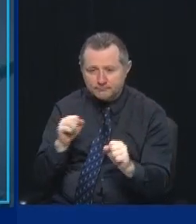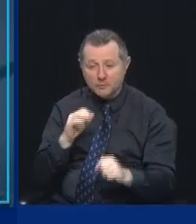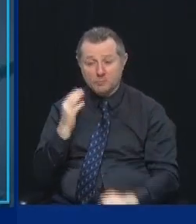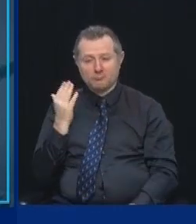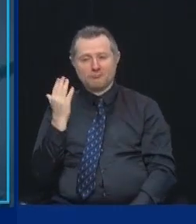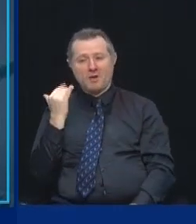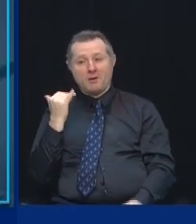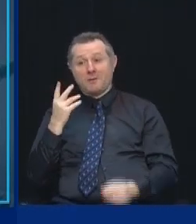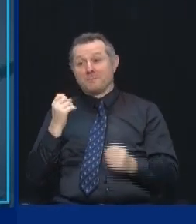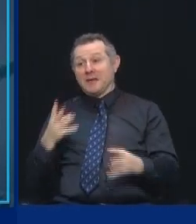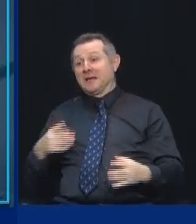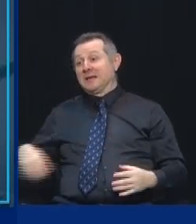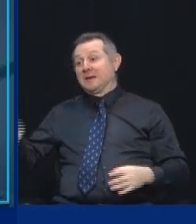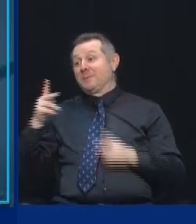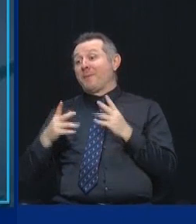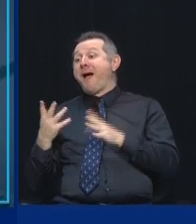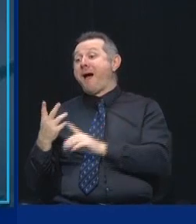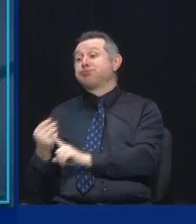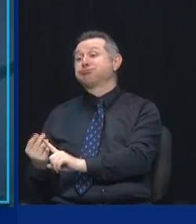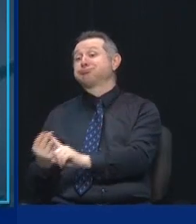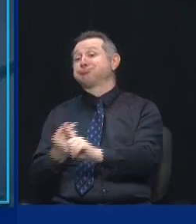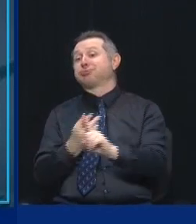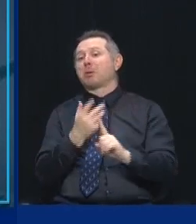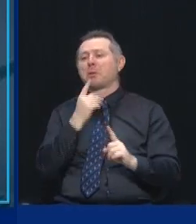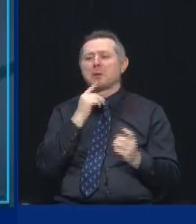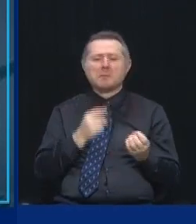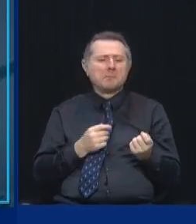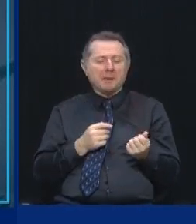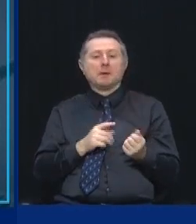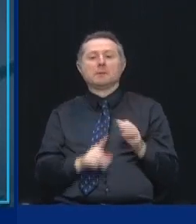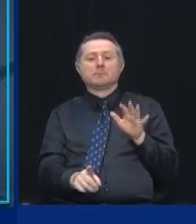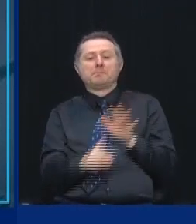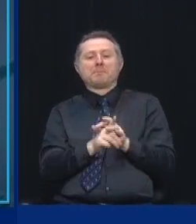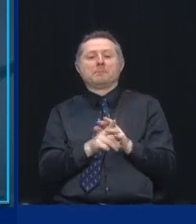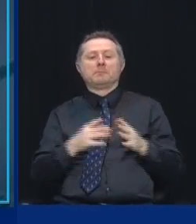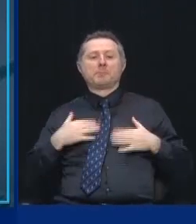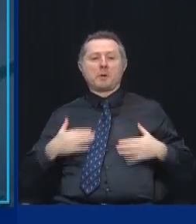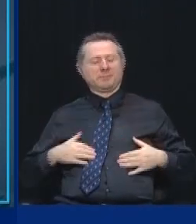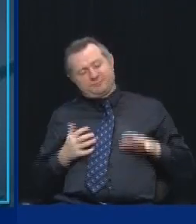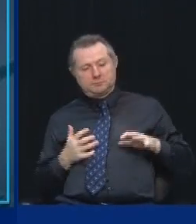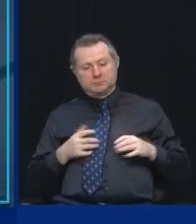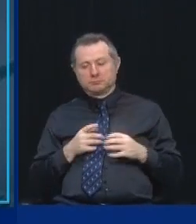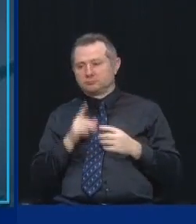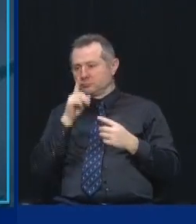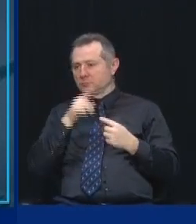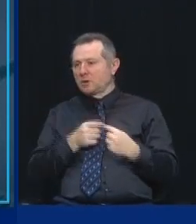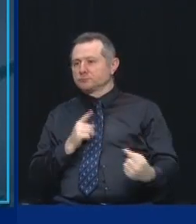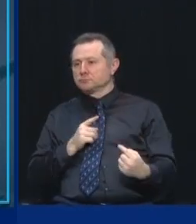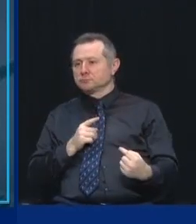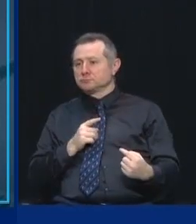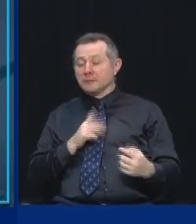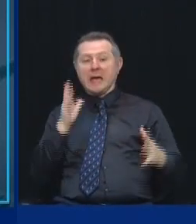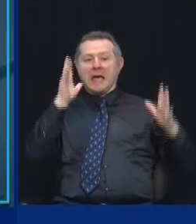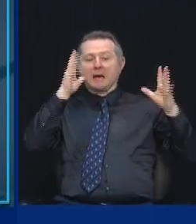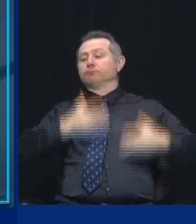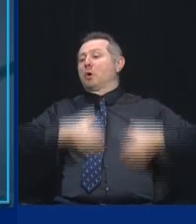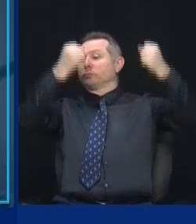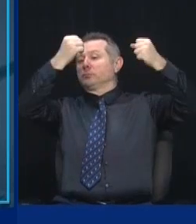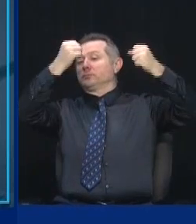OPPOSITE. IF THEY PAUSED THE VACCINE BECAUSE ONE PERSON OUT OF 1